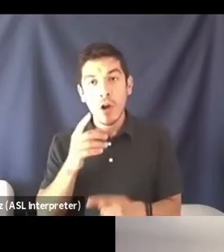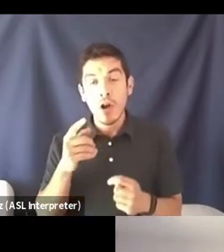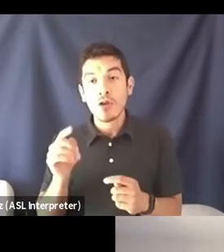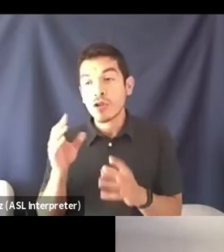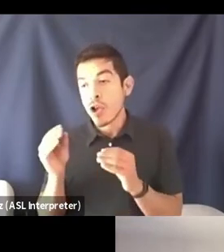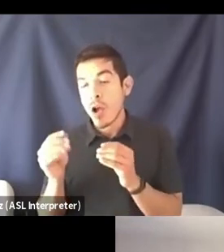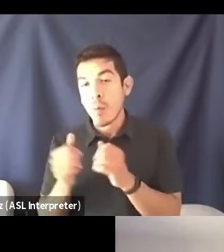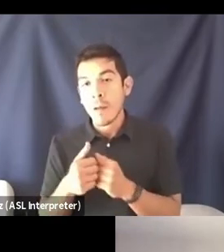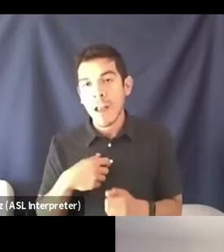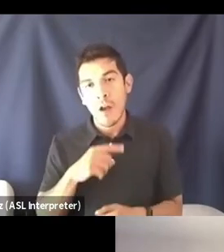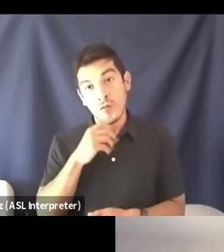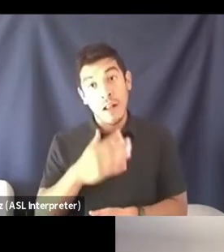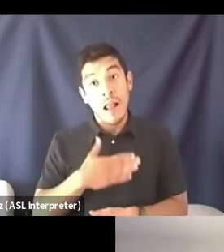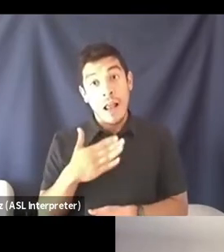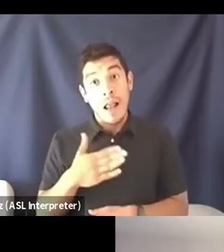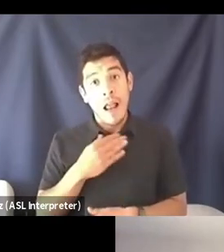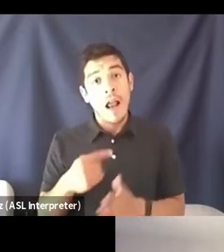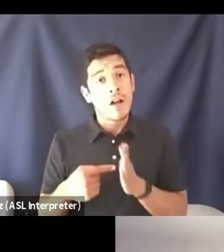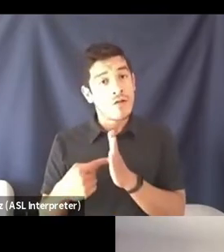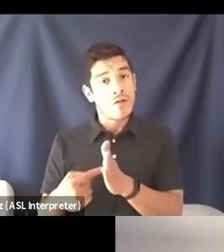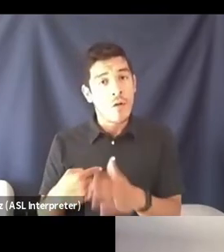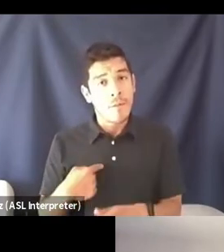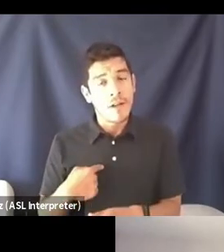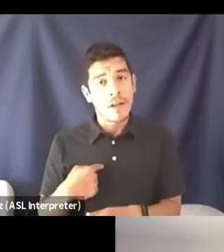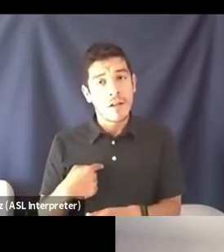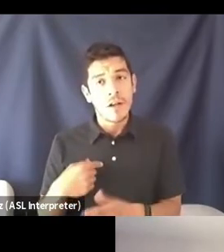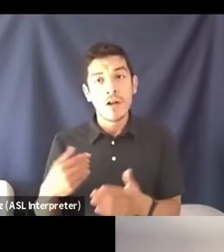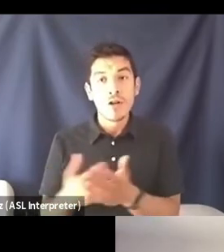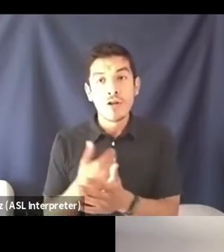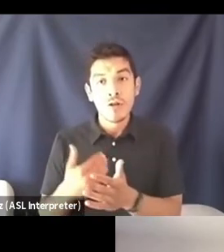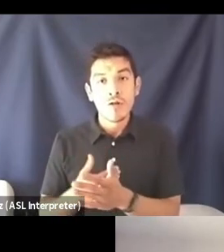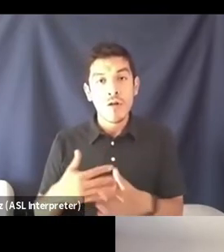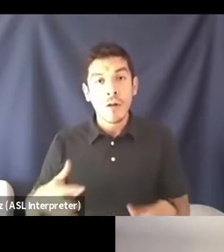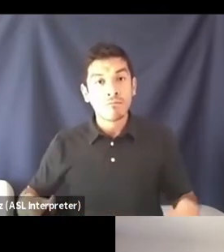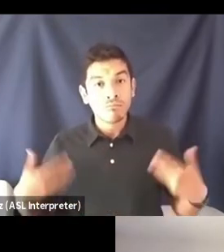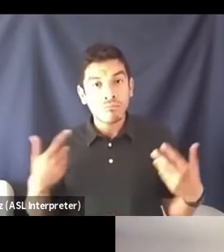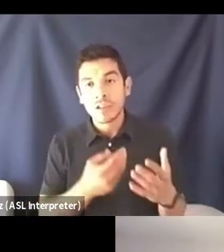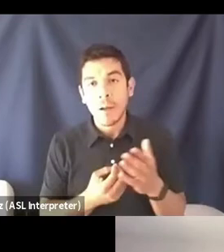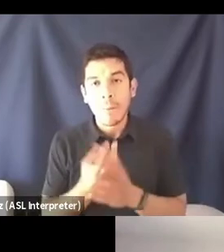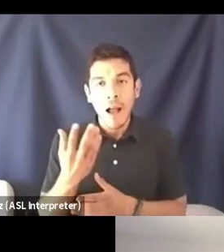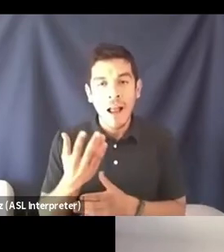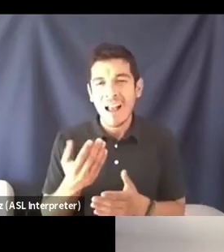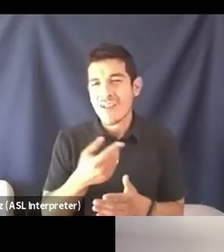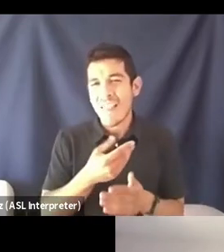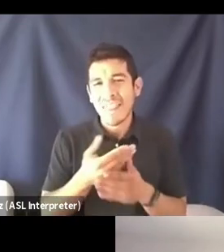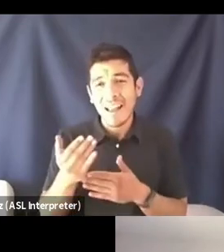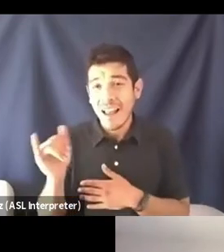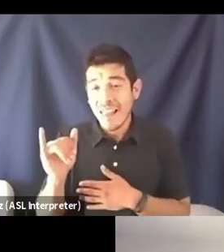and really happy and show me like the new pajama, she bought, things like that. So most of the time,